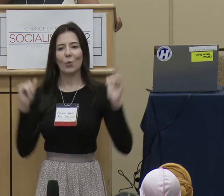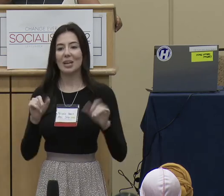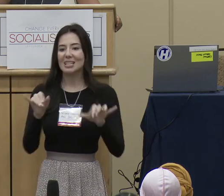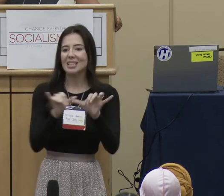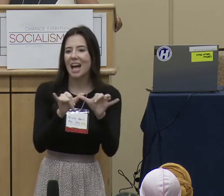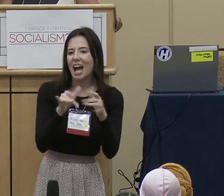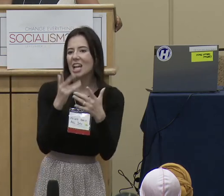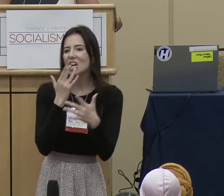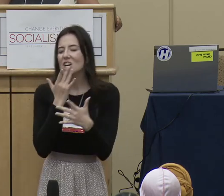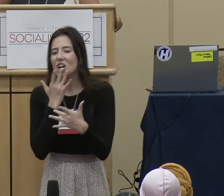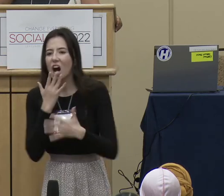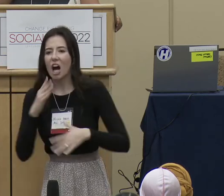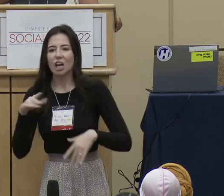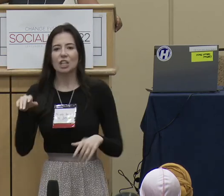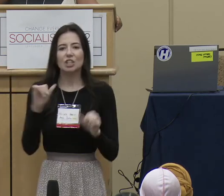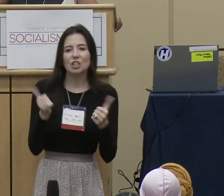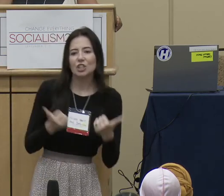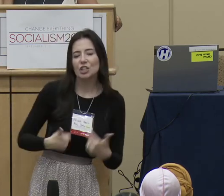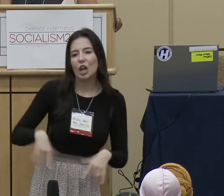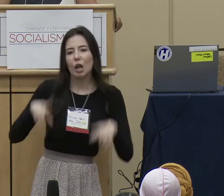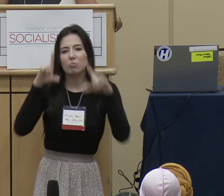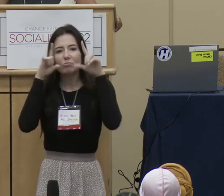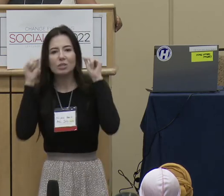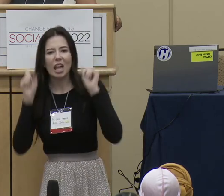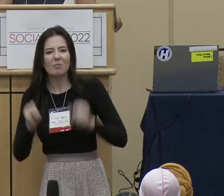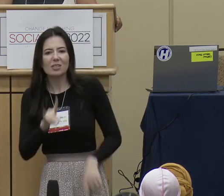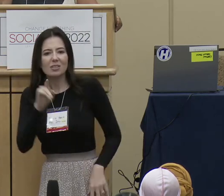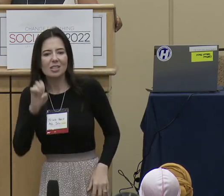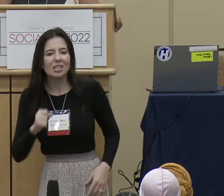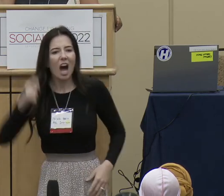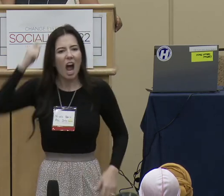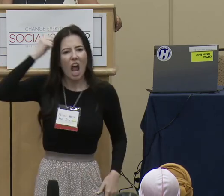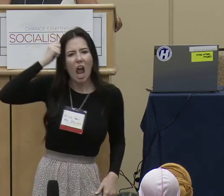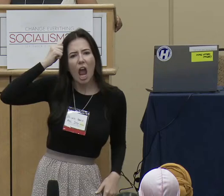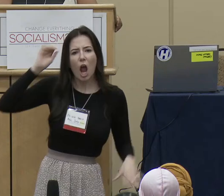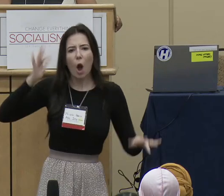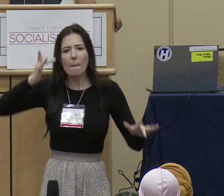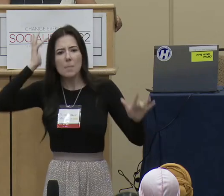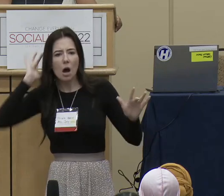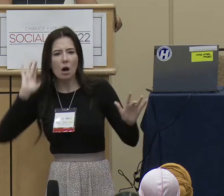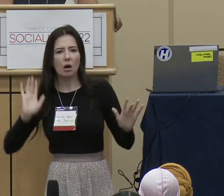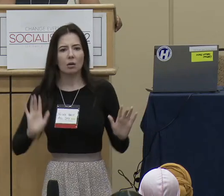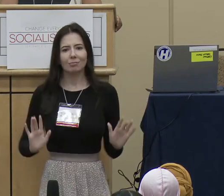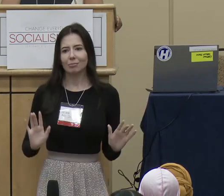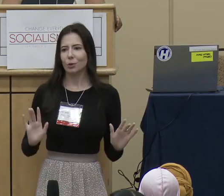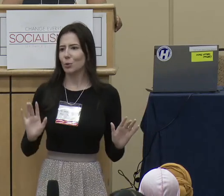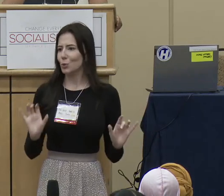all their glory, right , sizes, colors, shapes, styles,